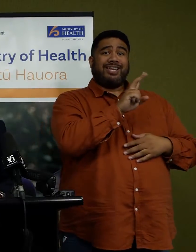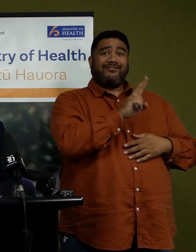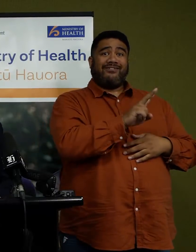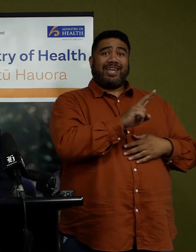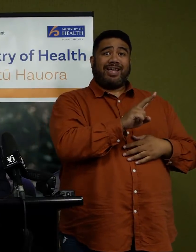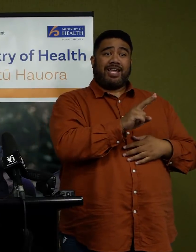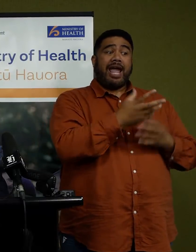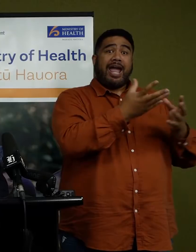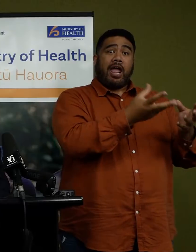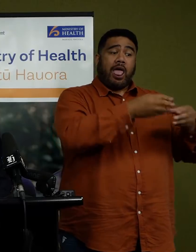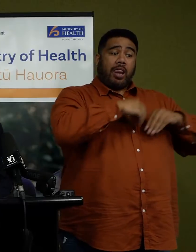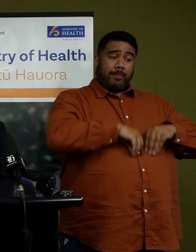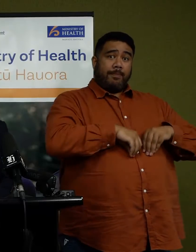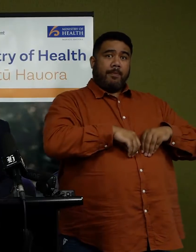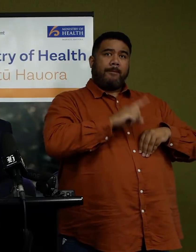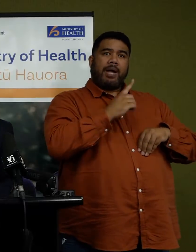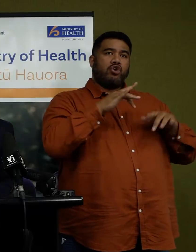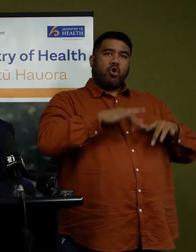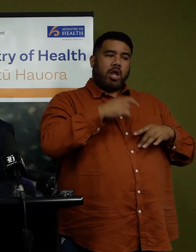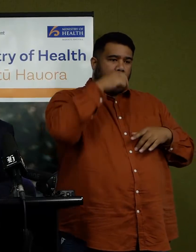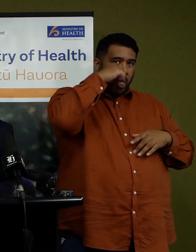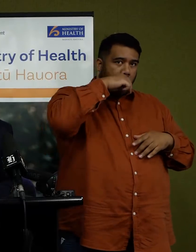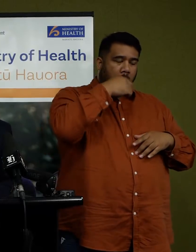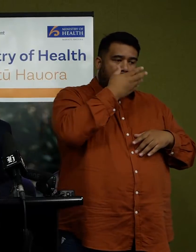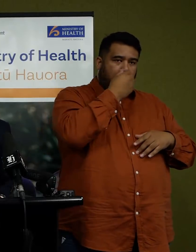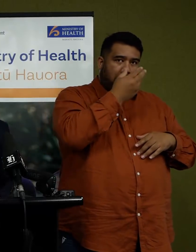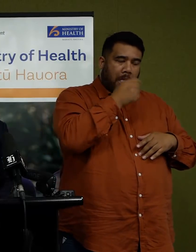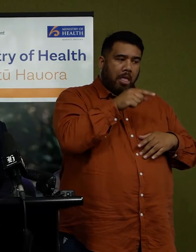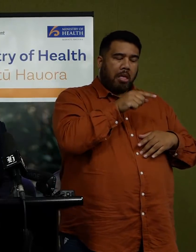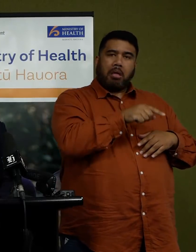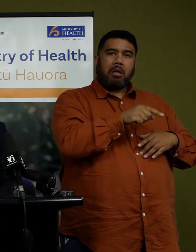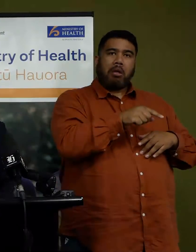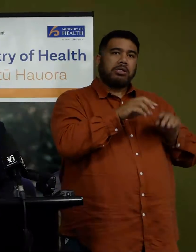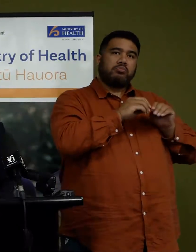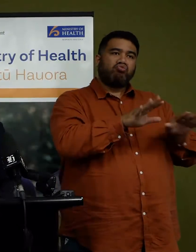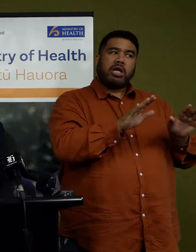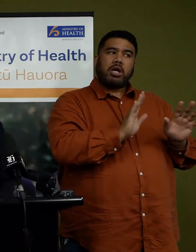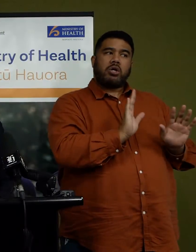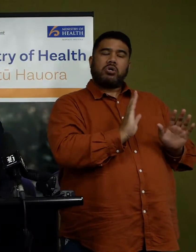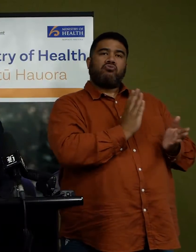Evidence from China is that only 1% of reported cases do not have symptoms.